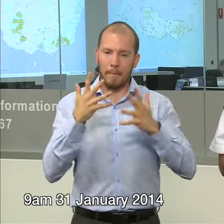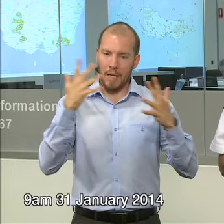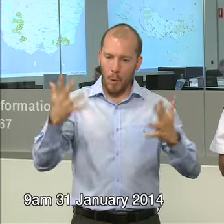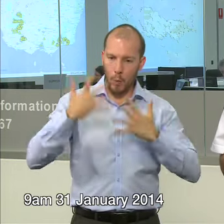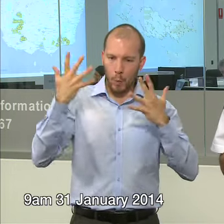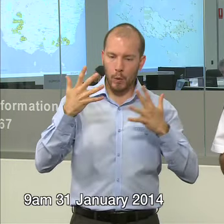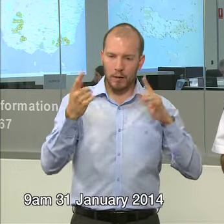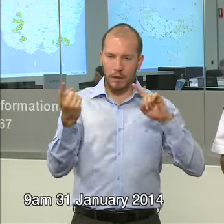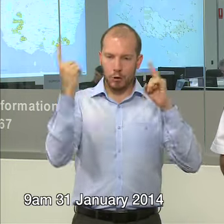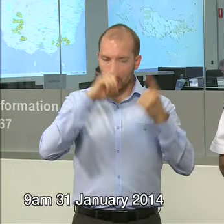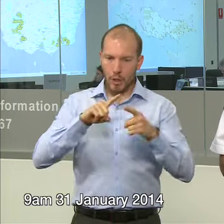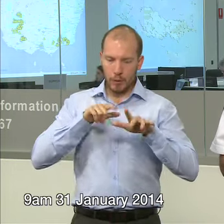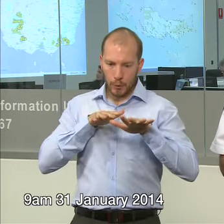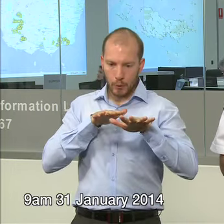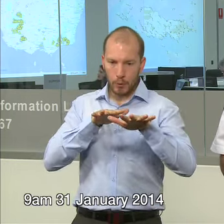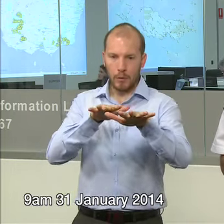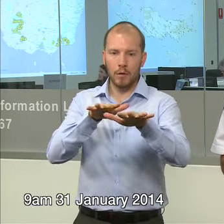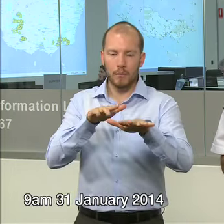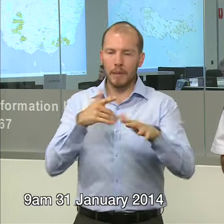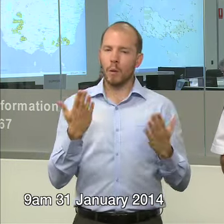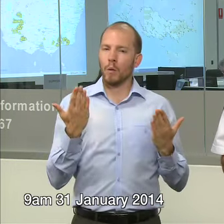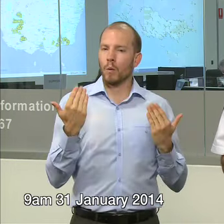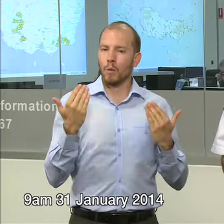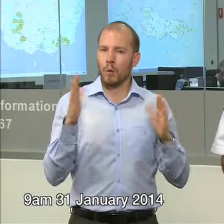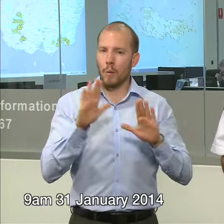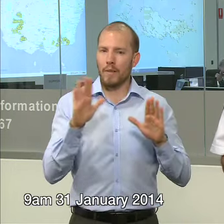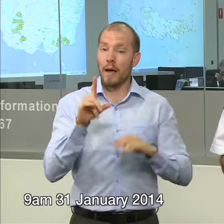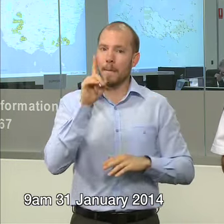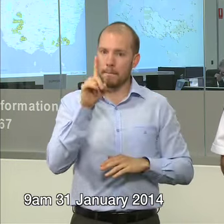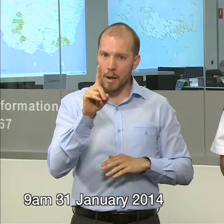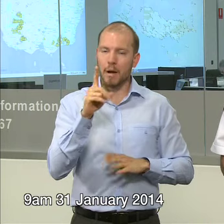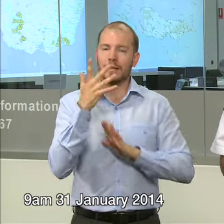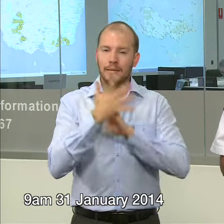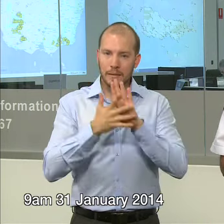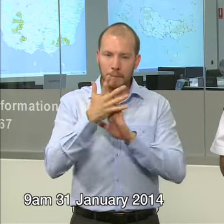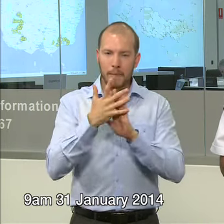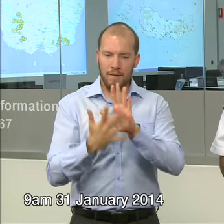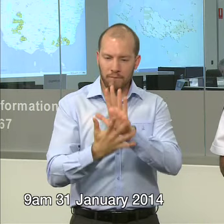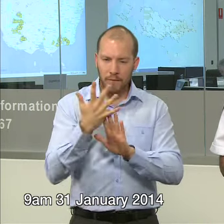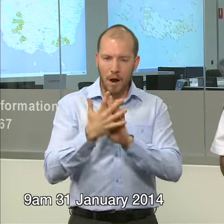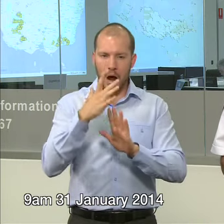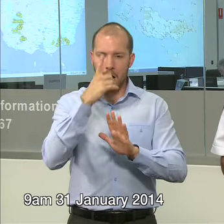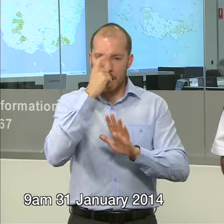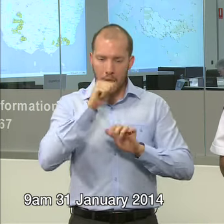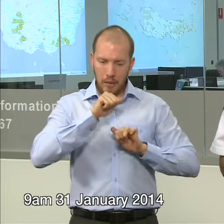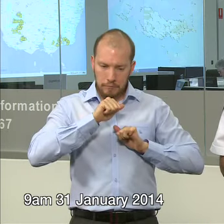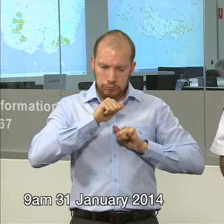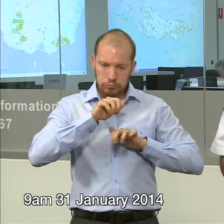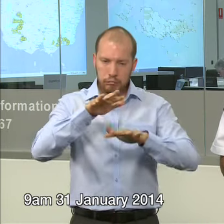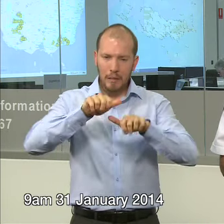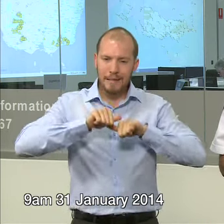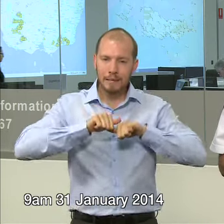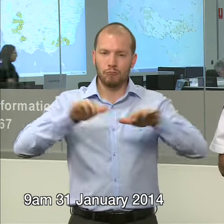it will start to cool the place but brings the potential of elevated fire behaviour, if weíve got fires running.